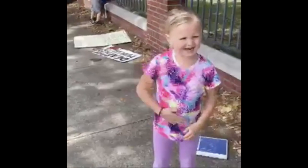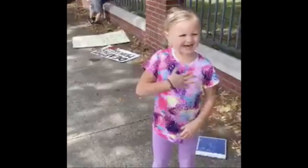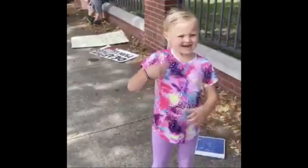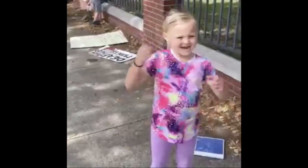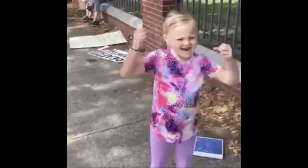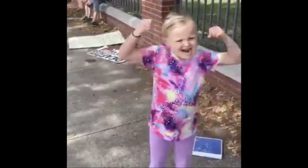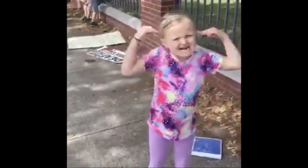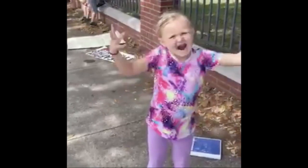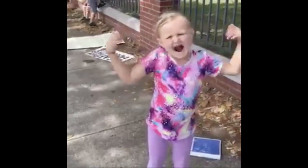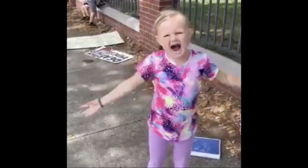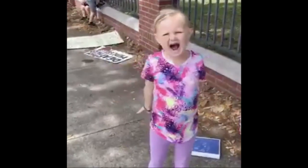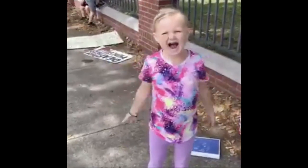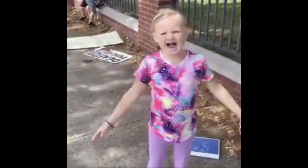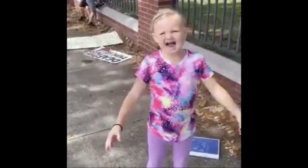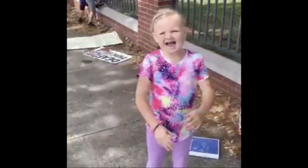Please sign!